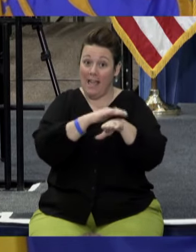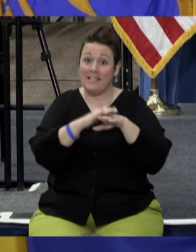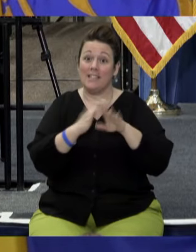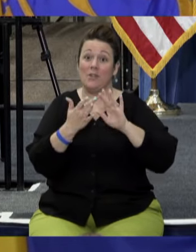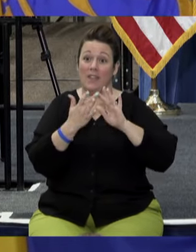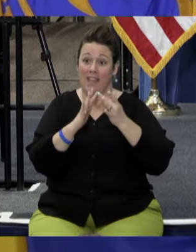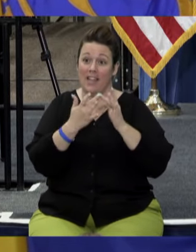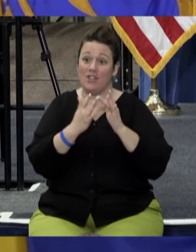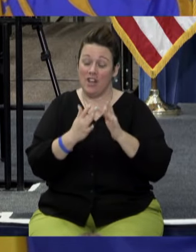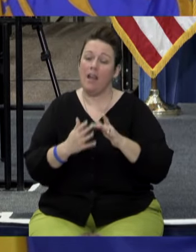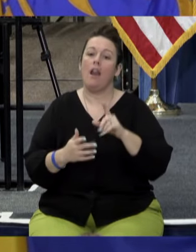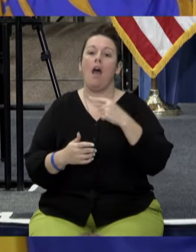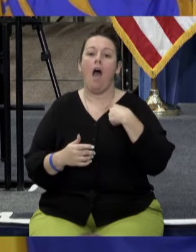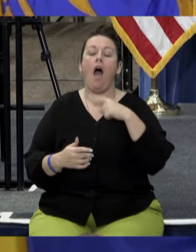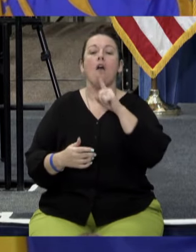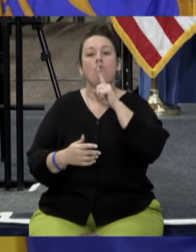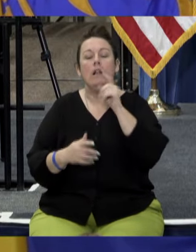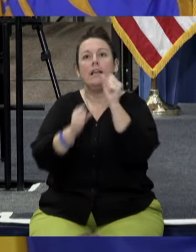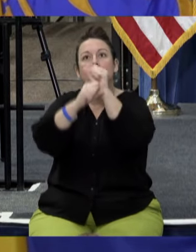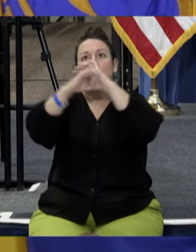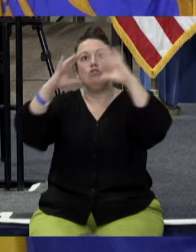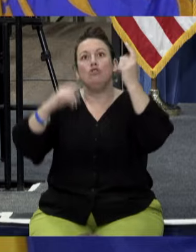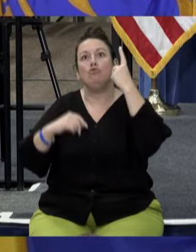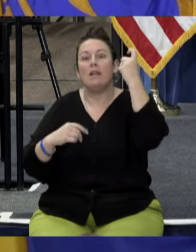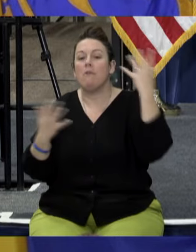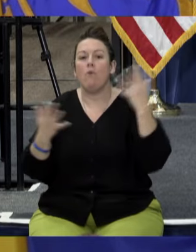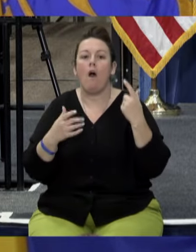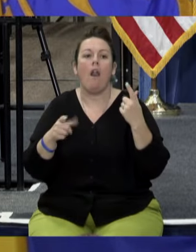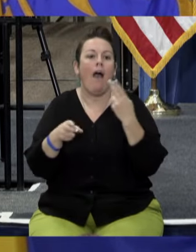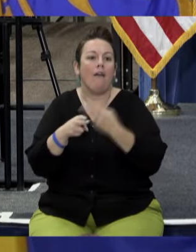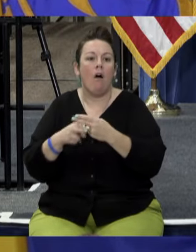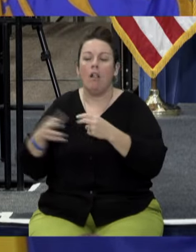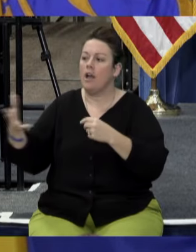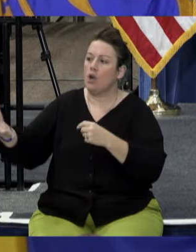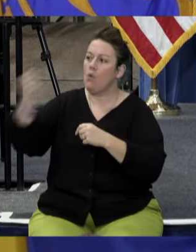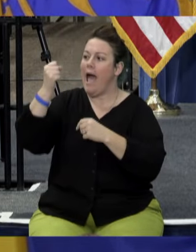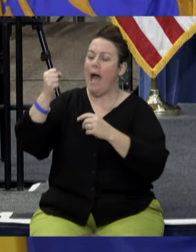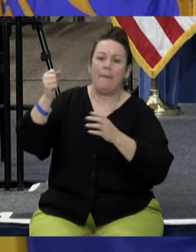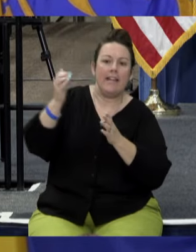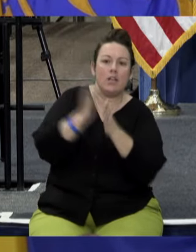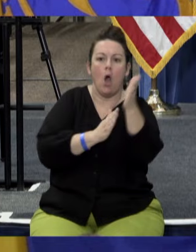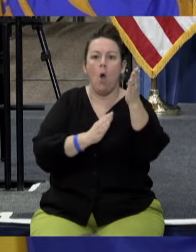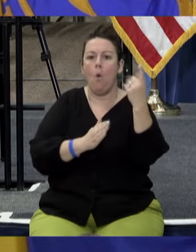I really dream of what I'm calling a grab and go one page resource page.